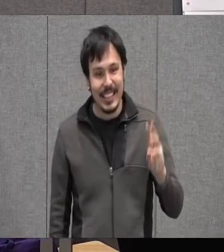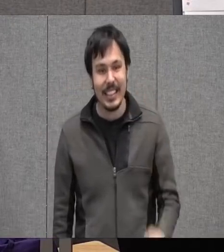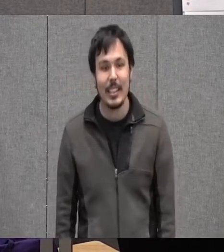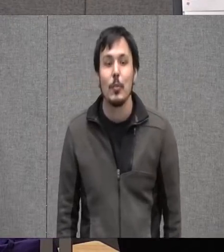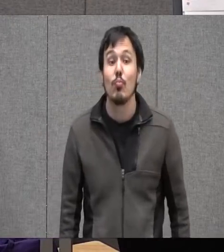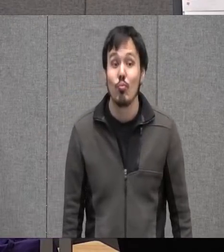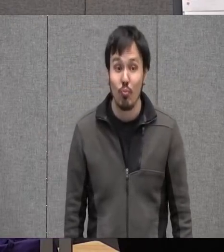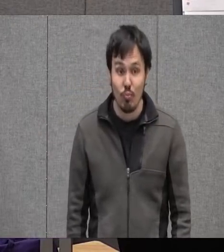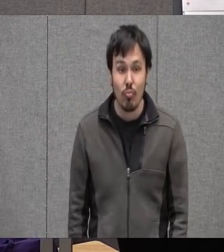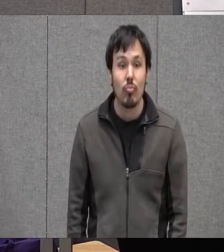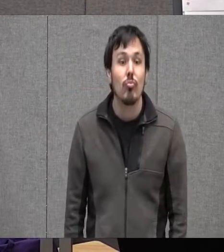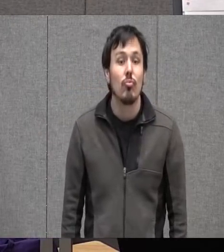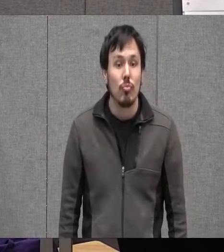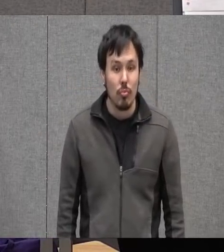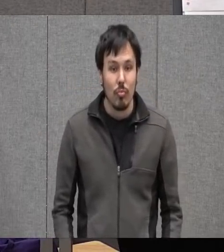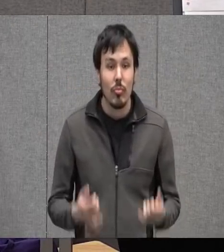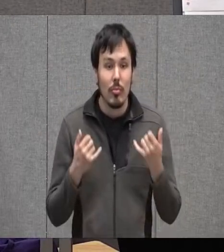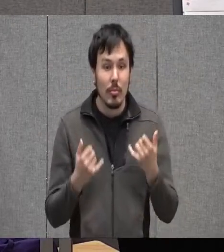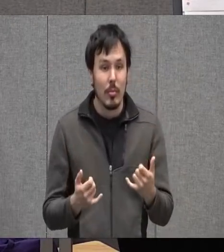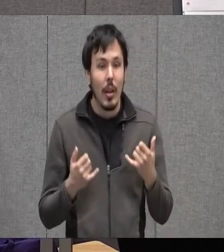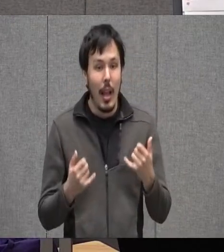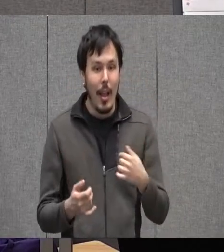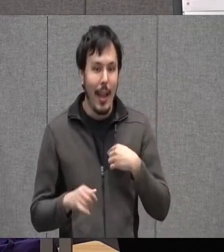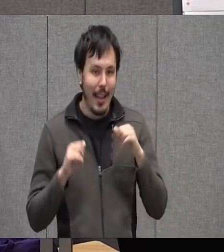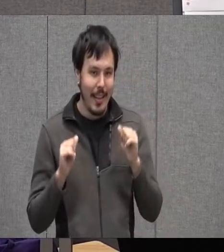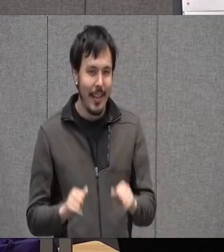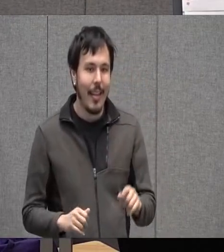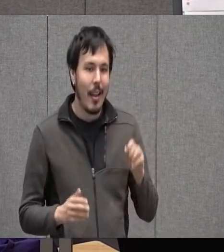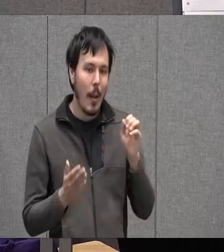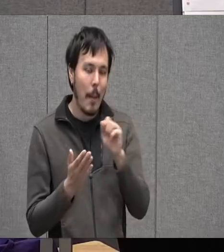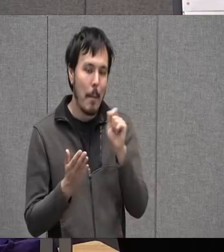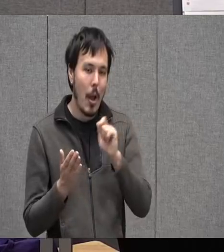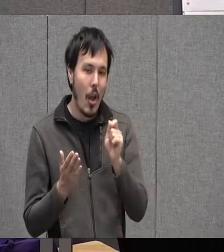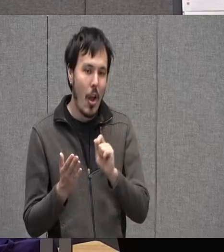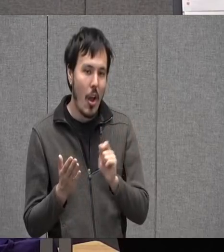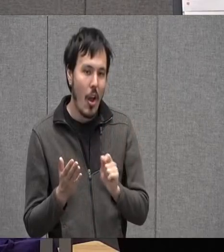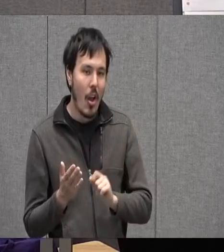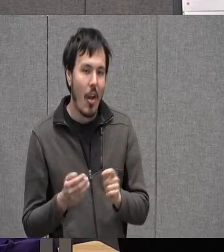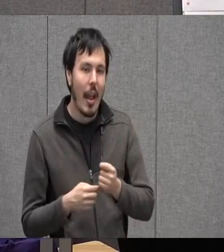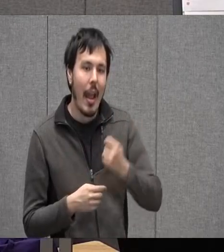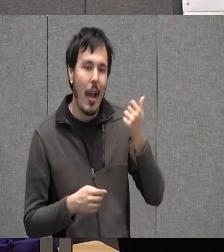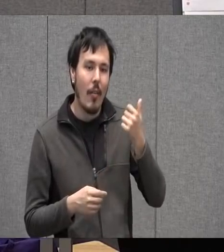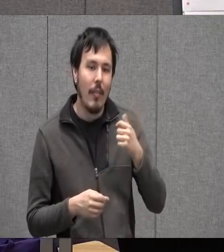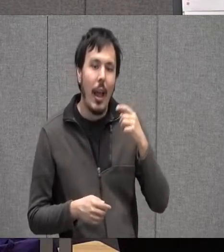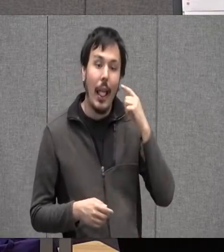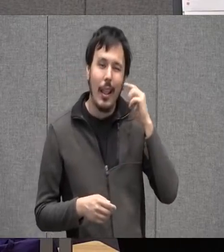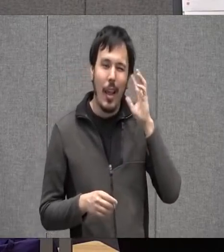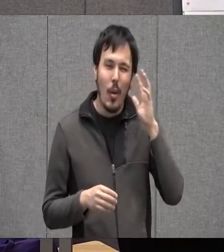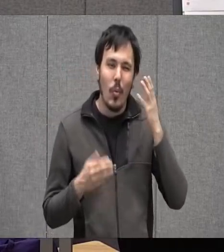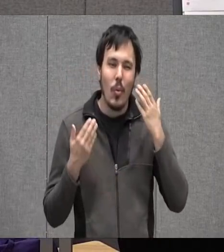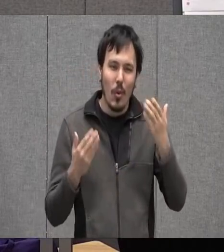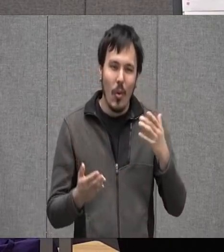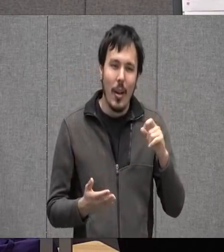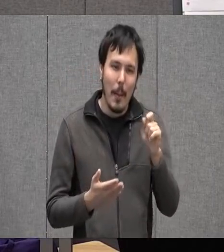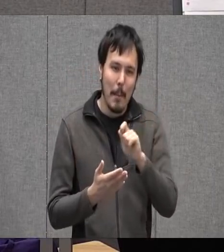Okay, now I get to mark one off. I think that I'm gonna go with this one right here, okay.